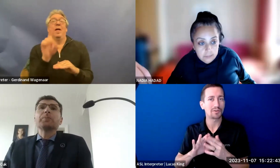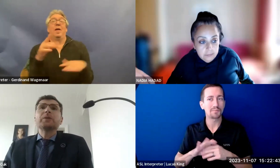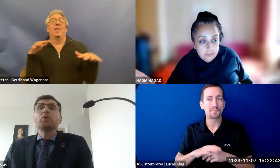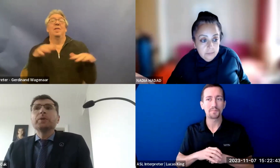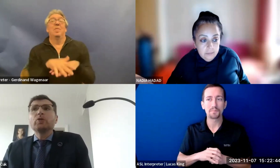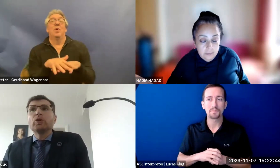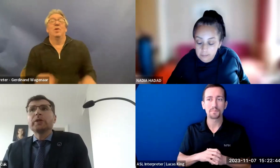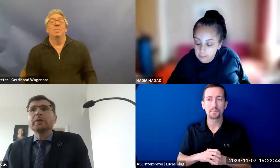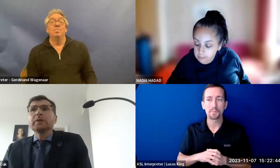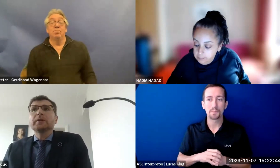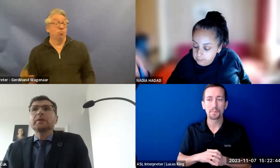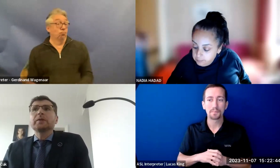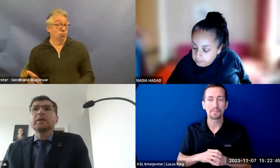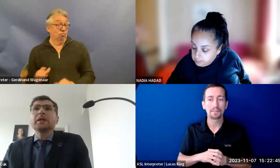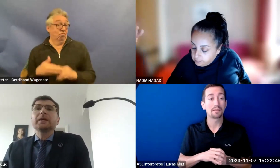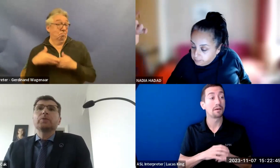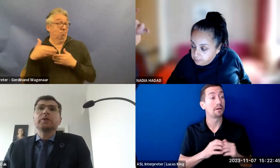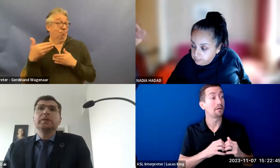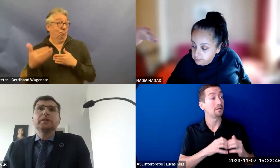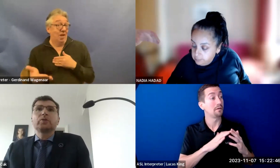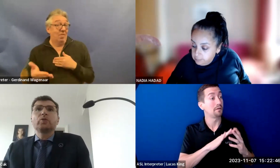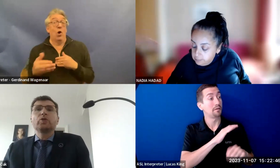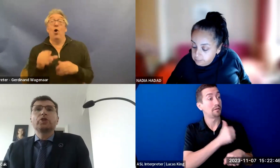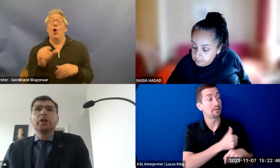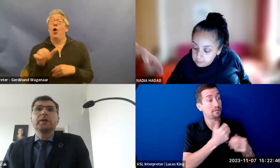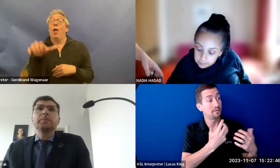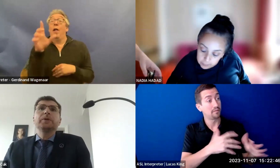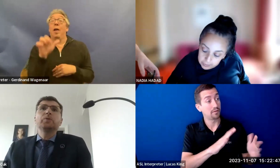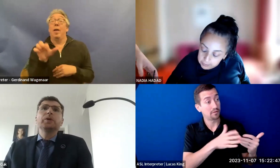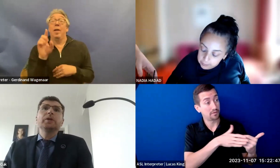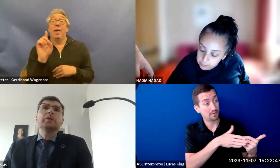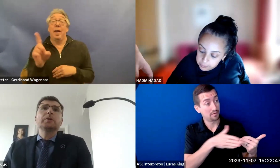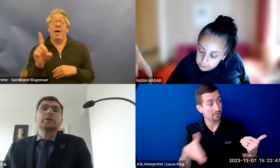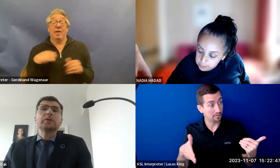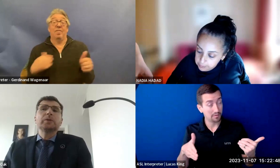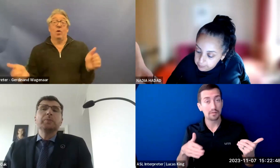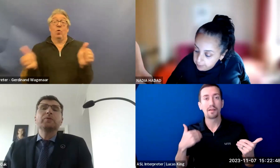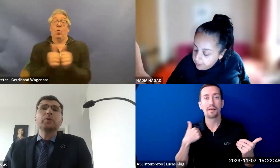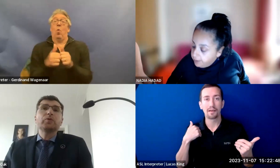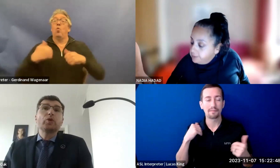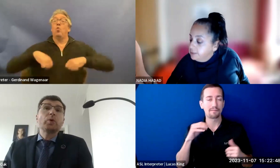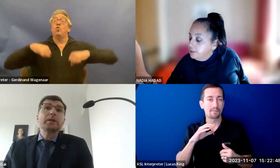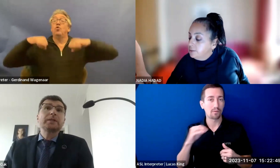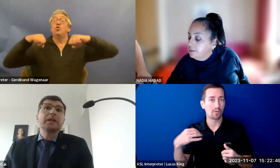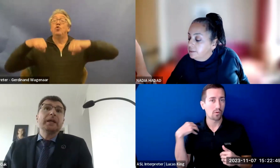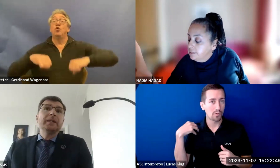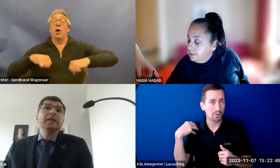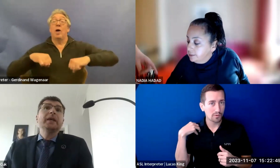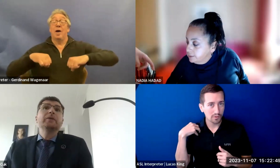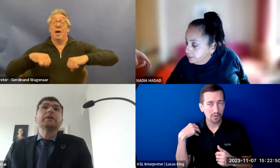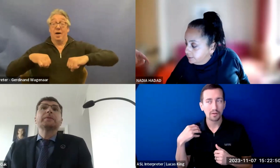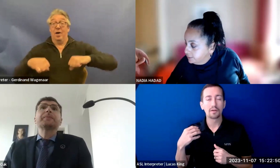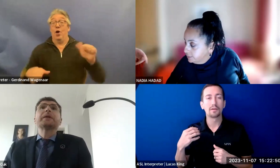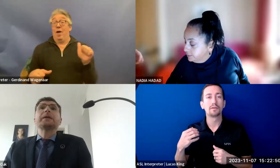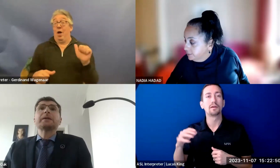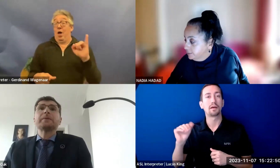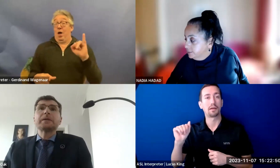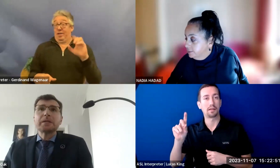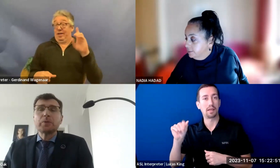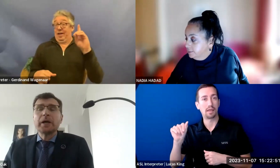From that moment on, GLAD Network is co-chaired between, from one side, IDA